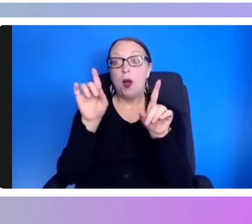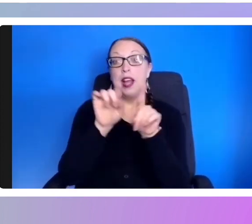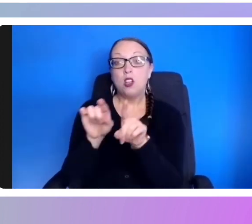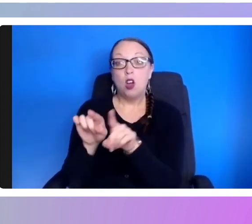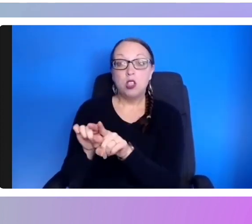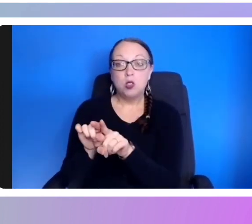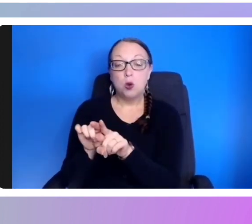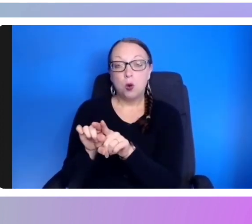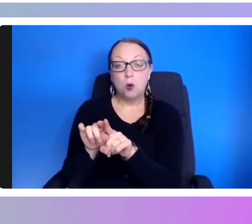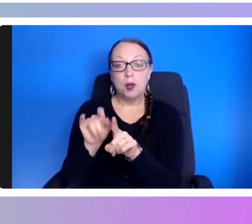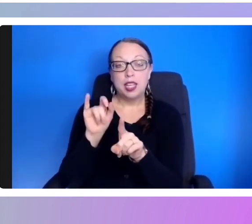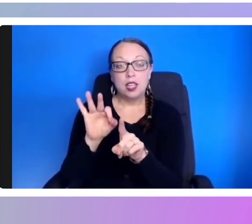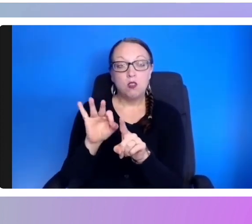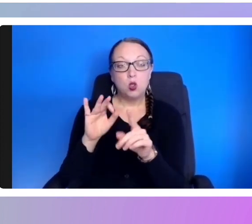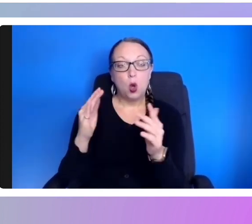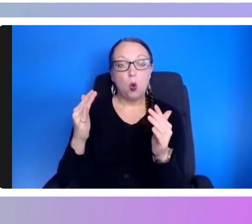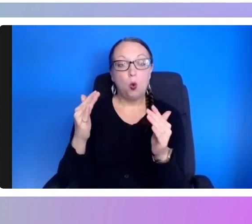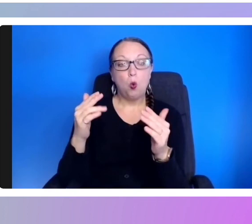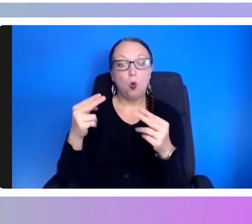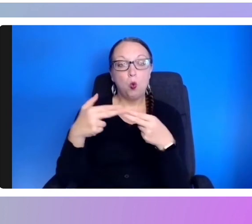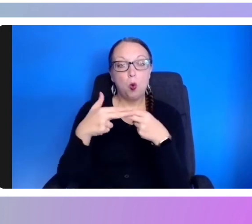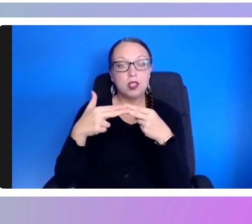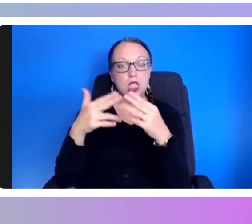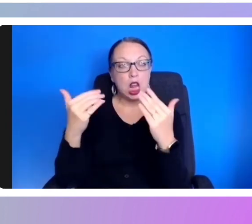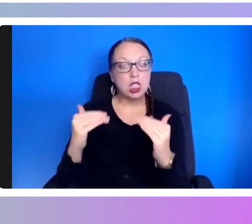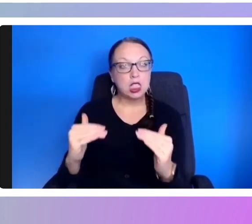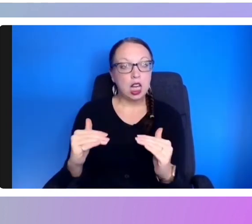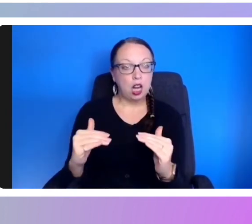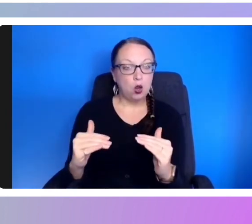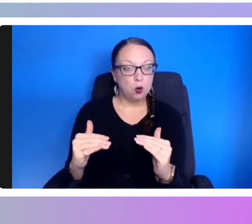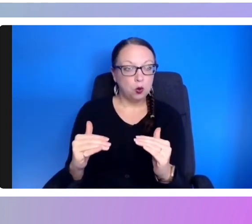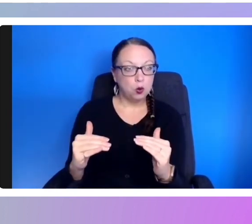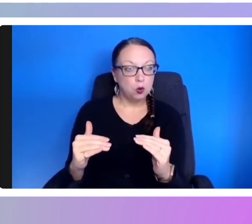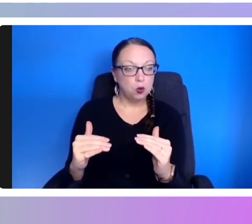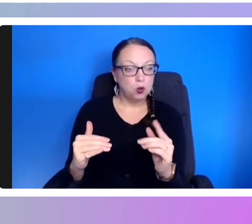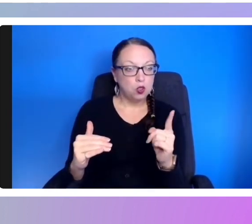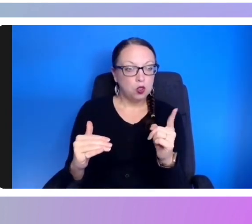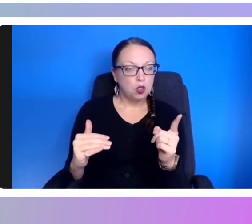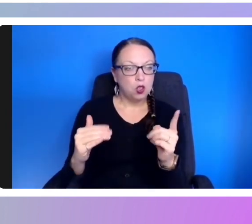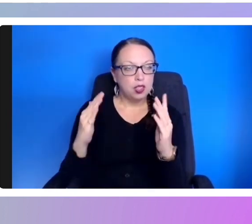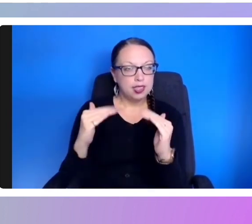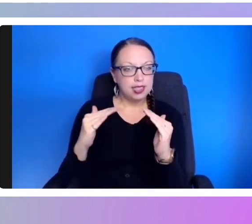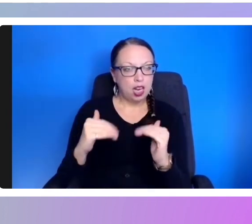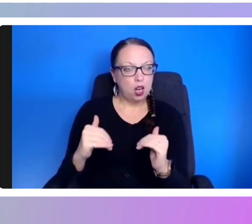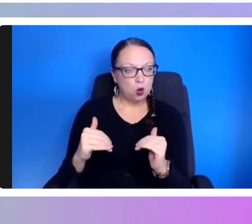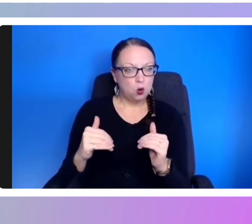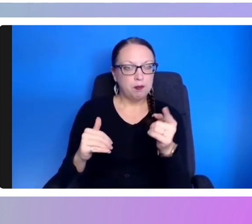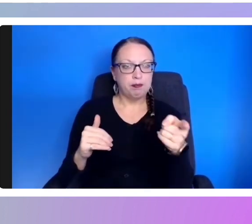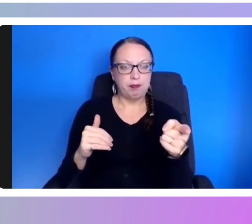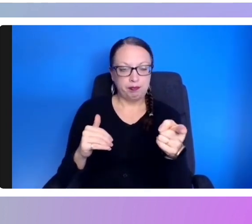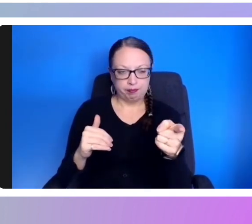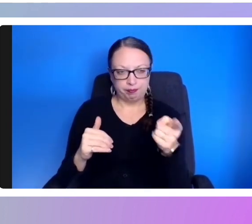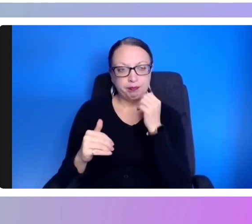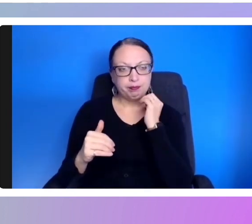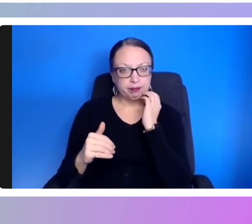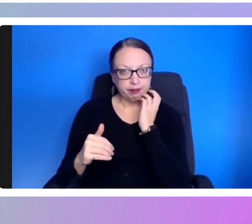if you go one slide down you'll see I have actually attributed no doubt not up here, yeah there you go